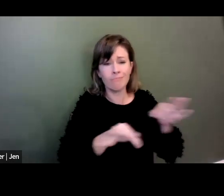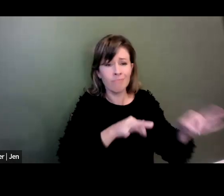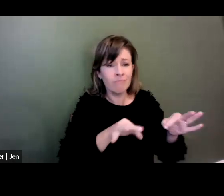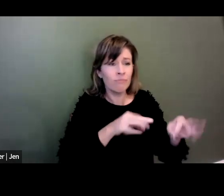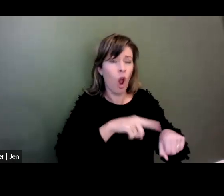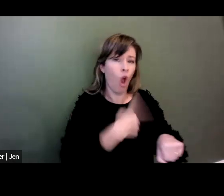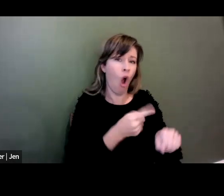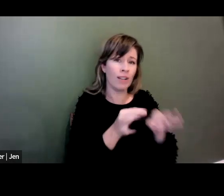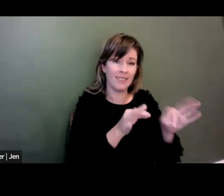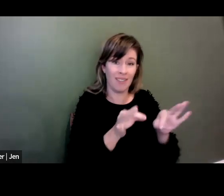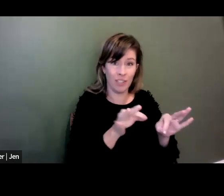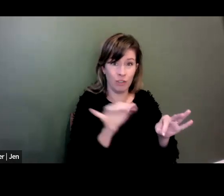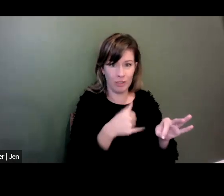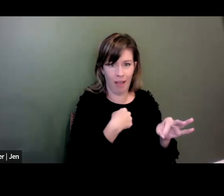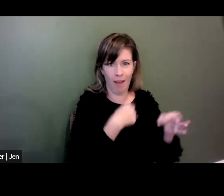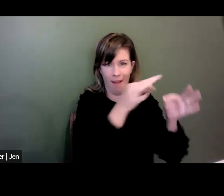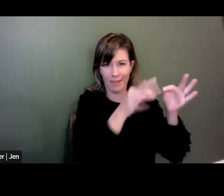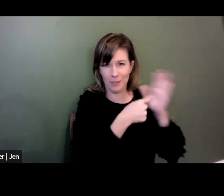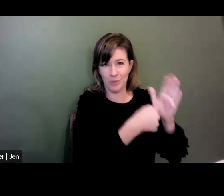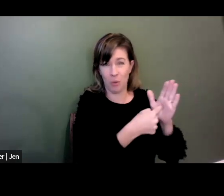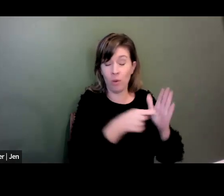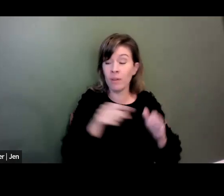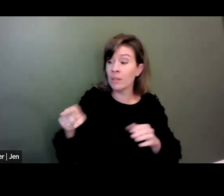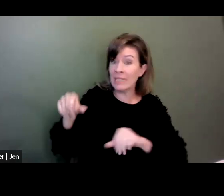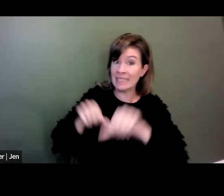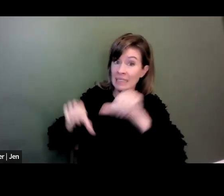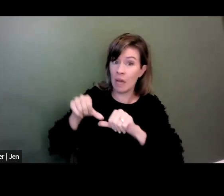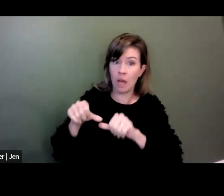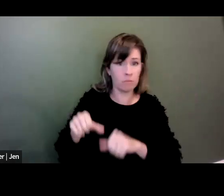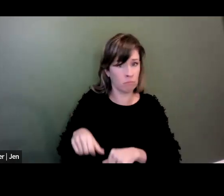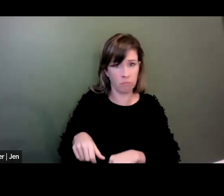to write out what these things are in the definition. In many